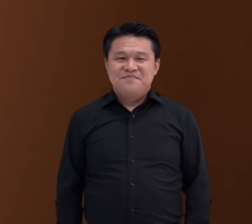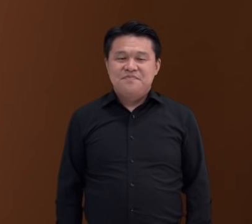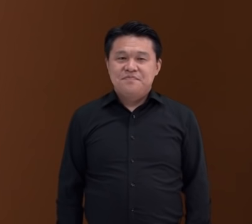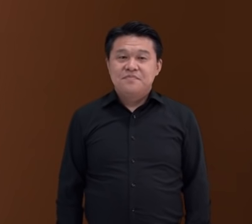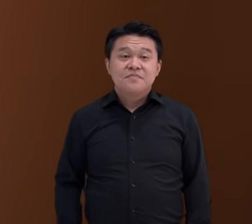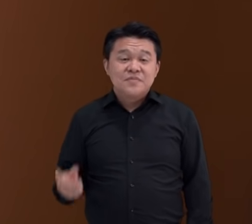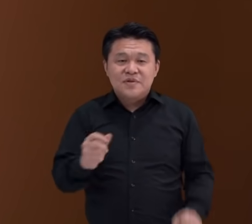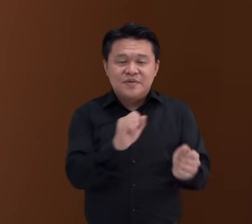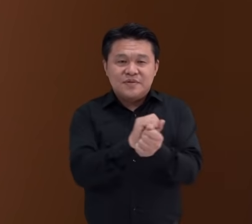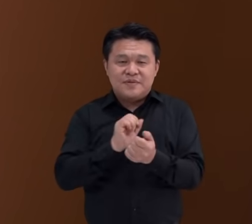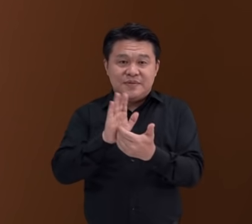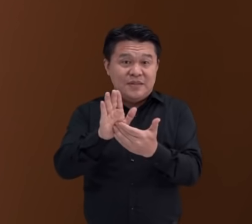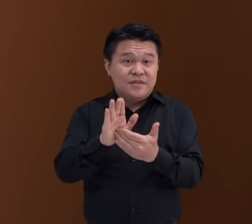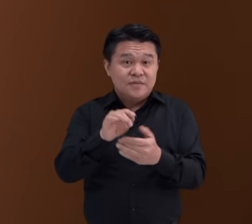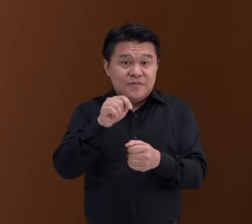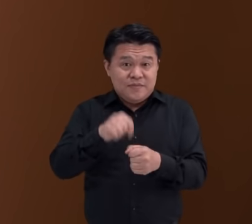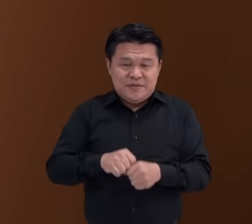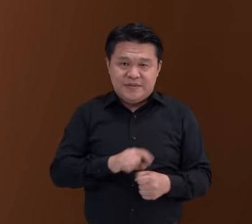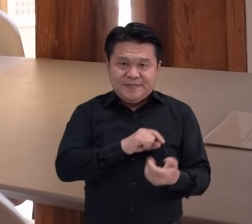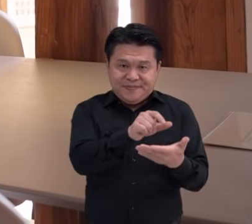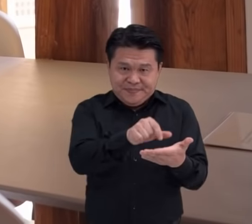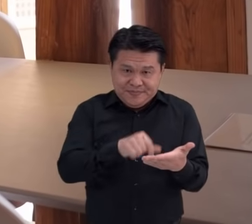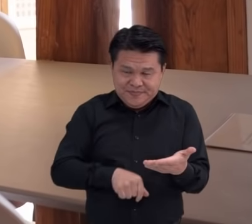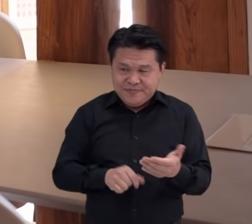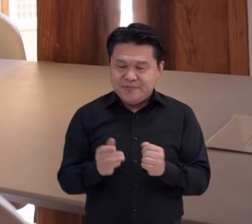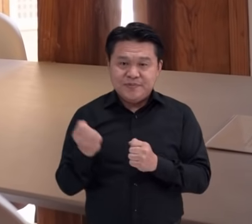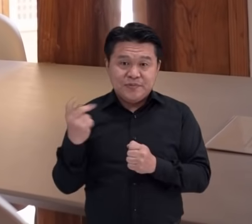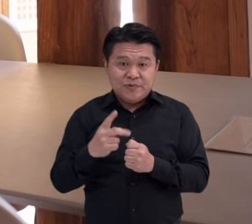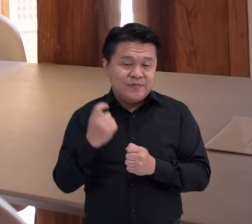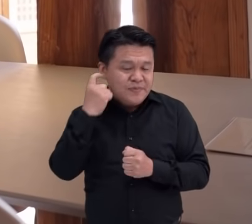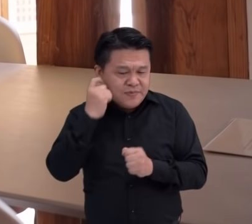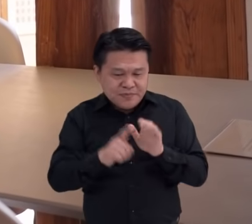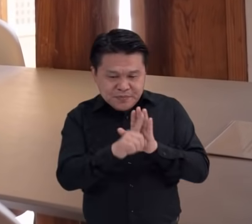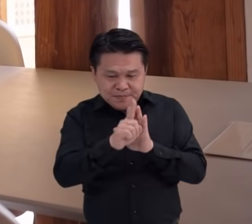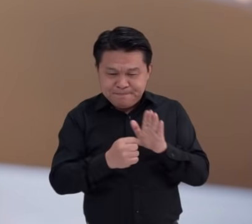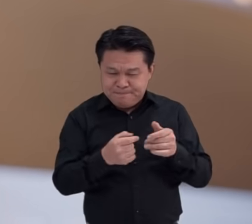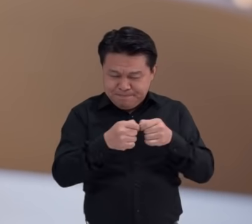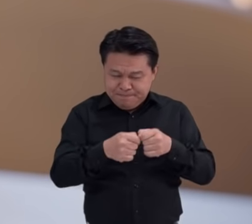To prevent the spread of the virus, we keep track of visitors and check everyone’ s temperature.